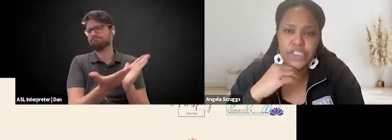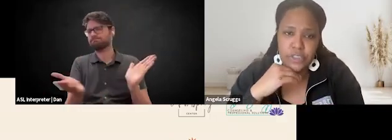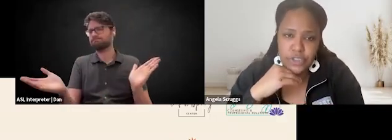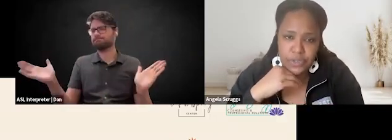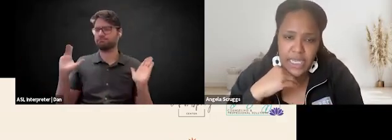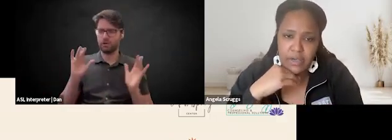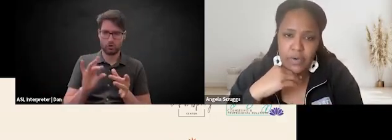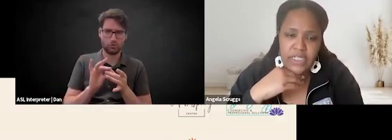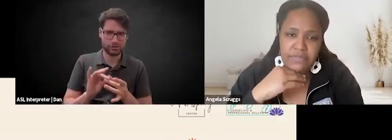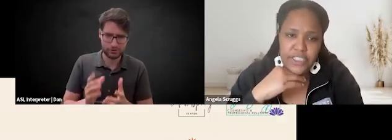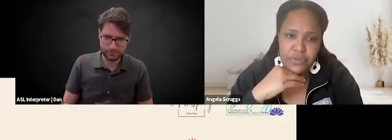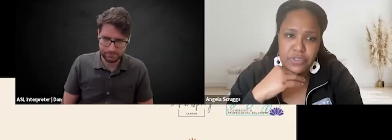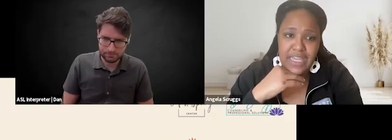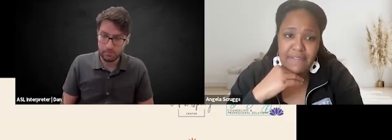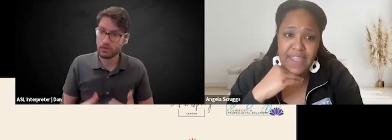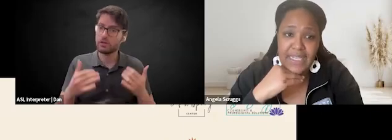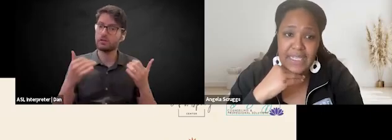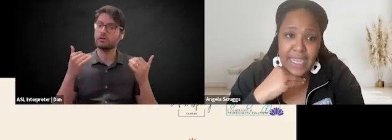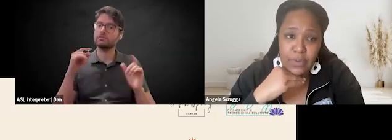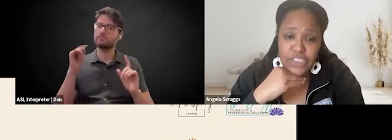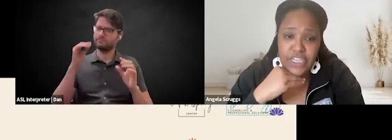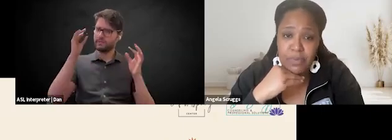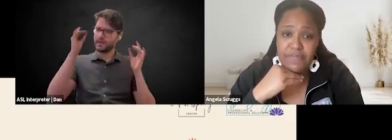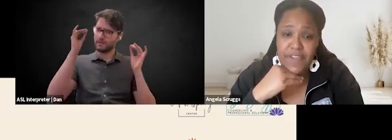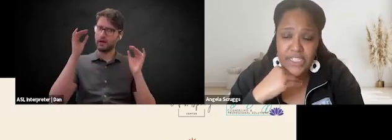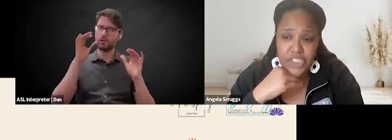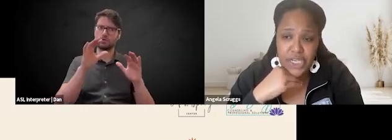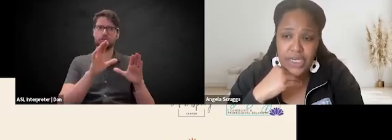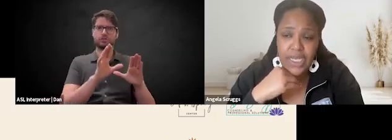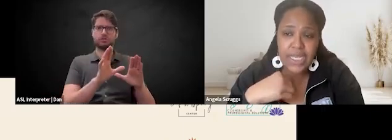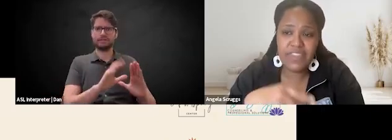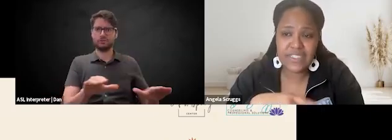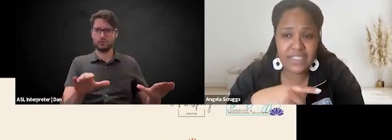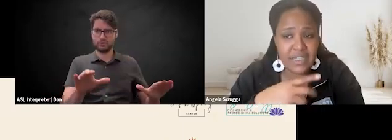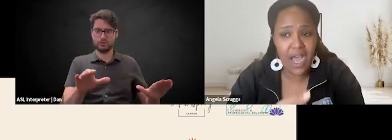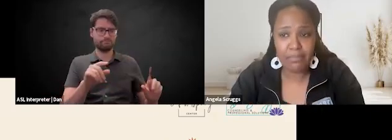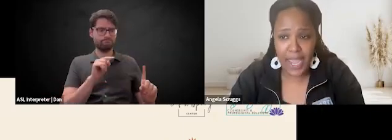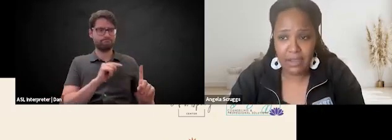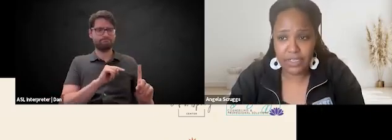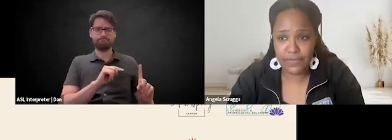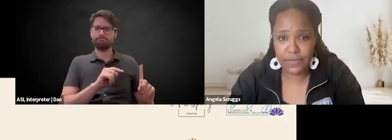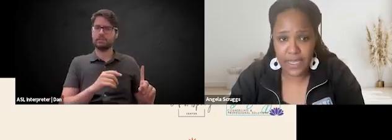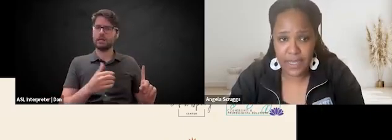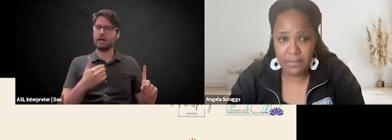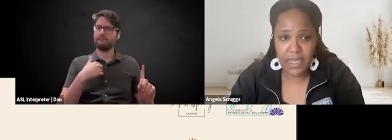children or individuals that have had language deprivation, this is compounded for them